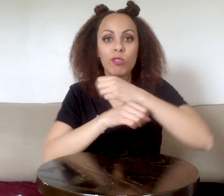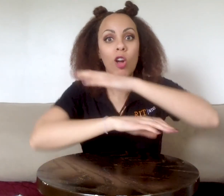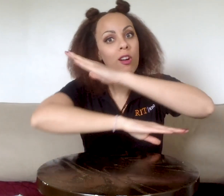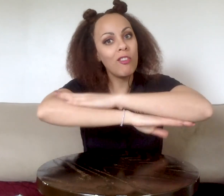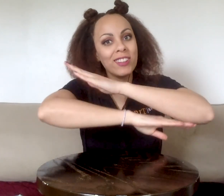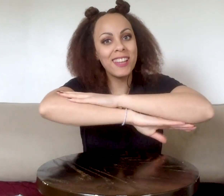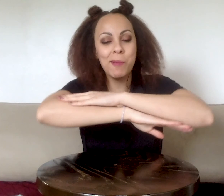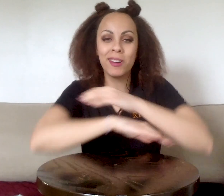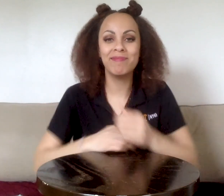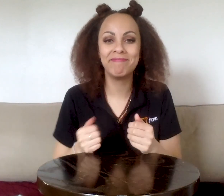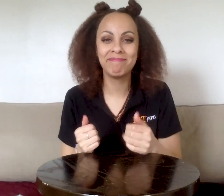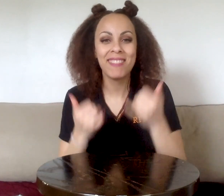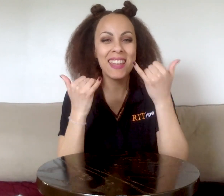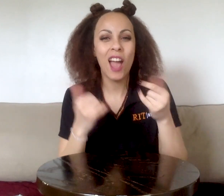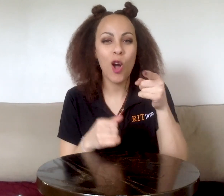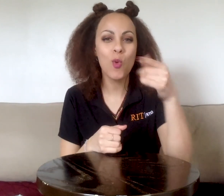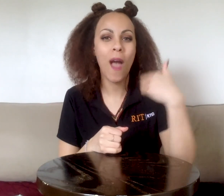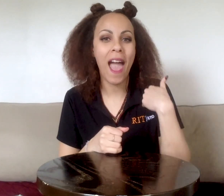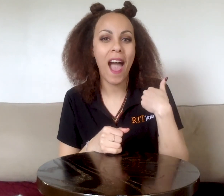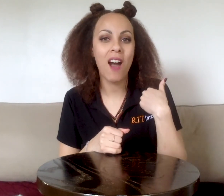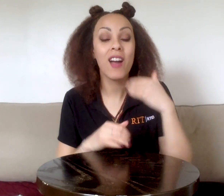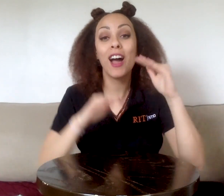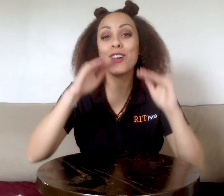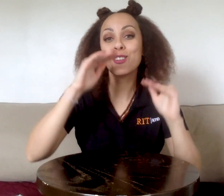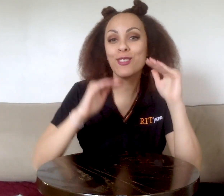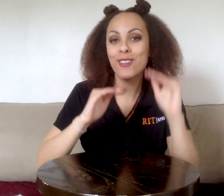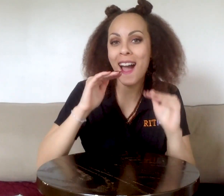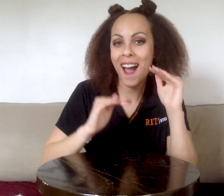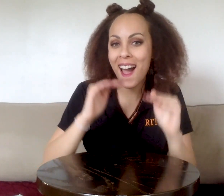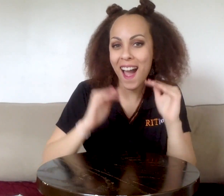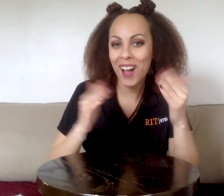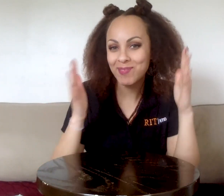or a coffee table. Now you’ve got your drum!